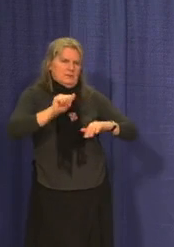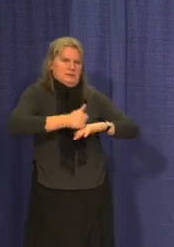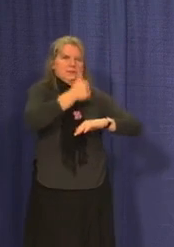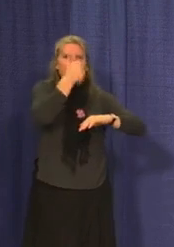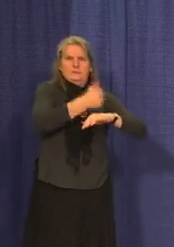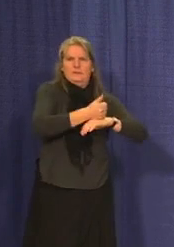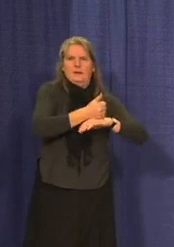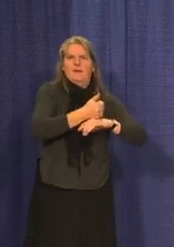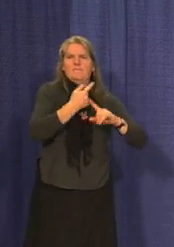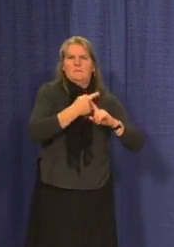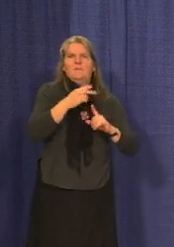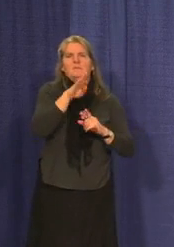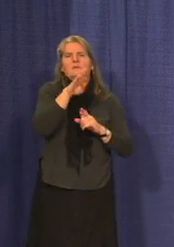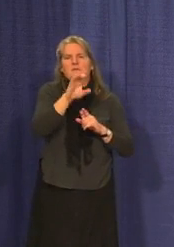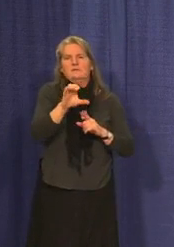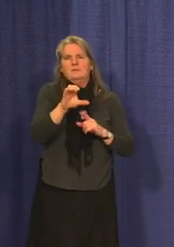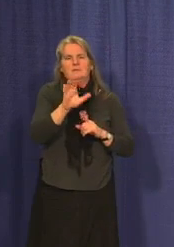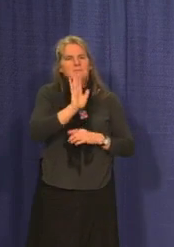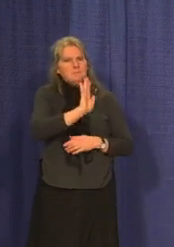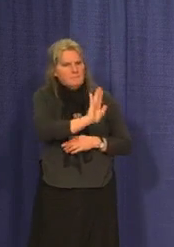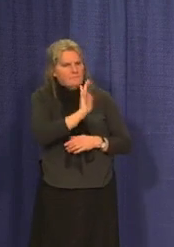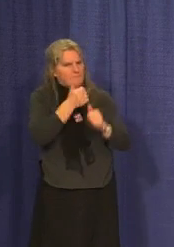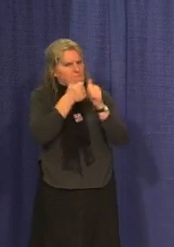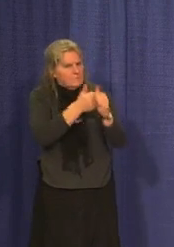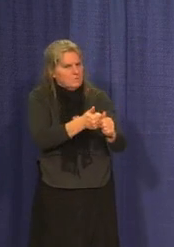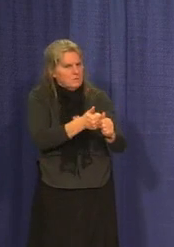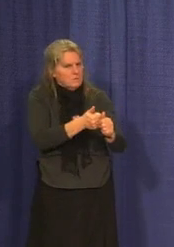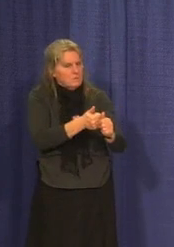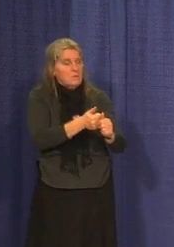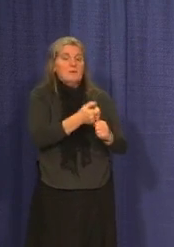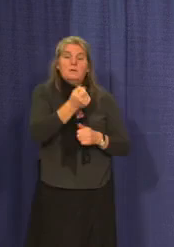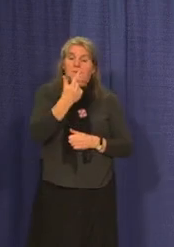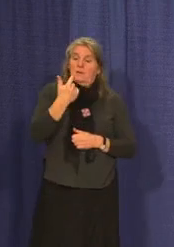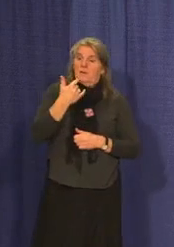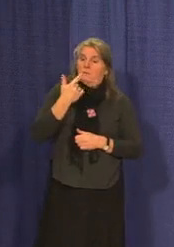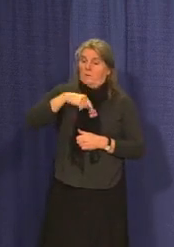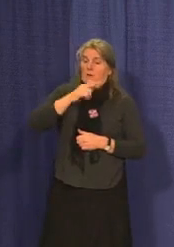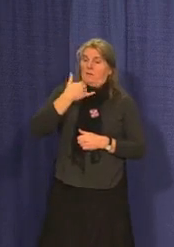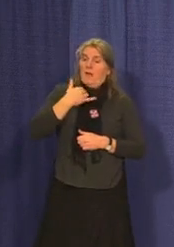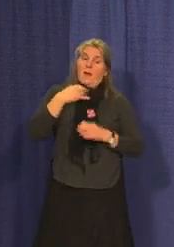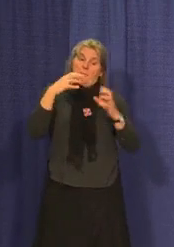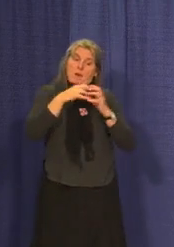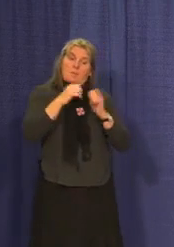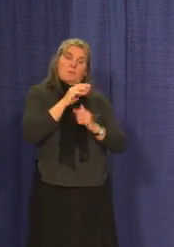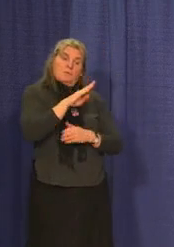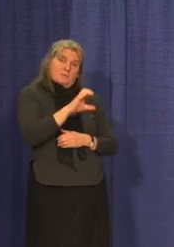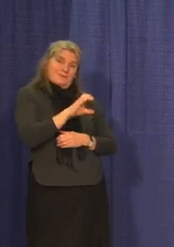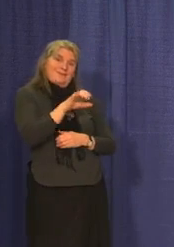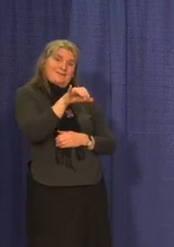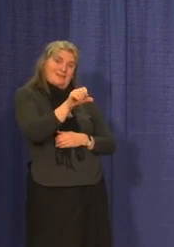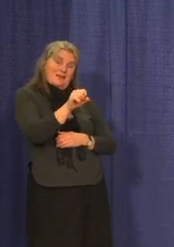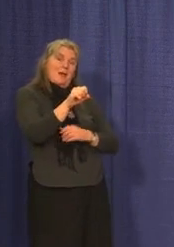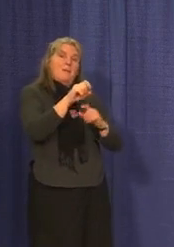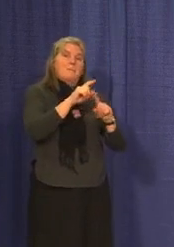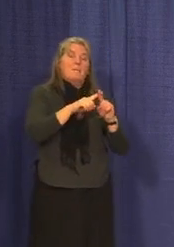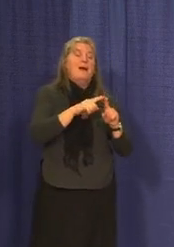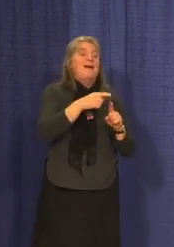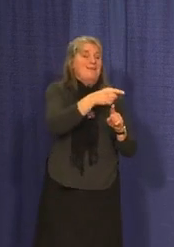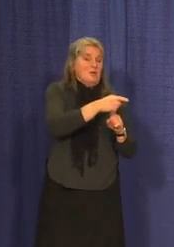following the orders imposed while you're visiting. And while we maintain our bubble with BC, I want to continue to